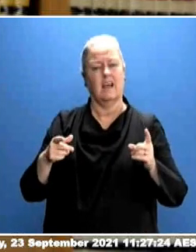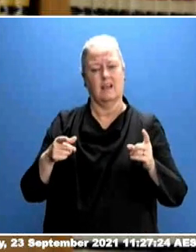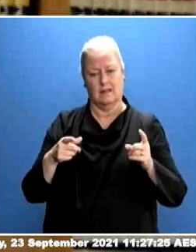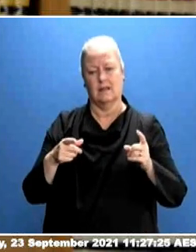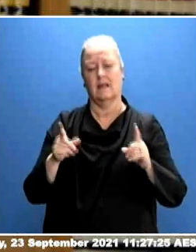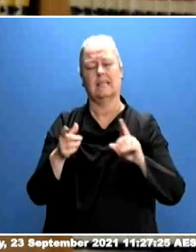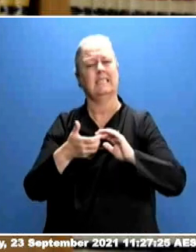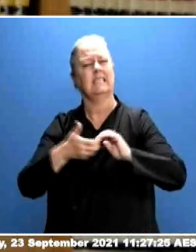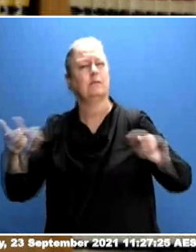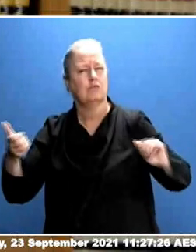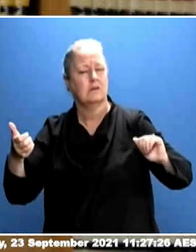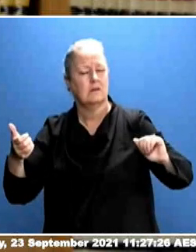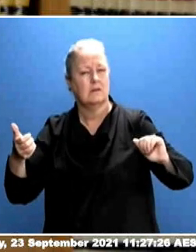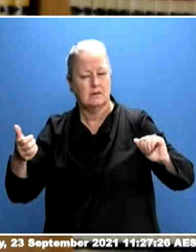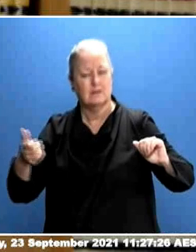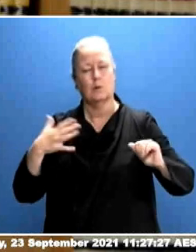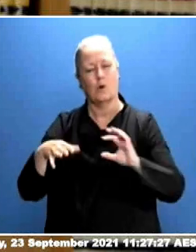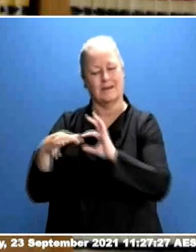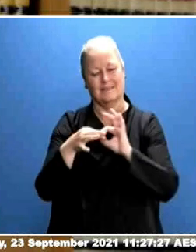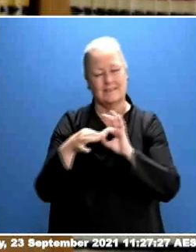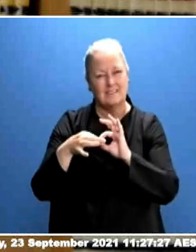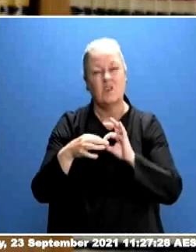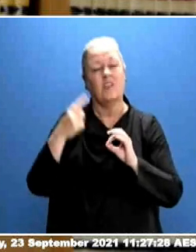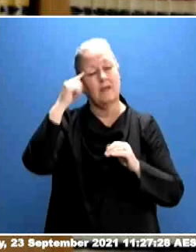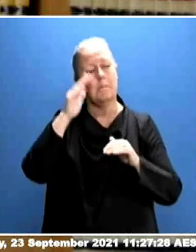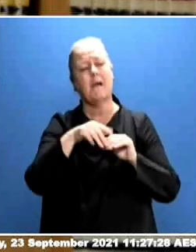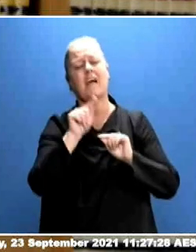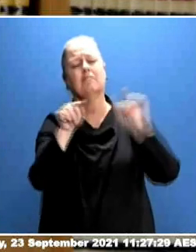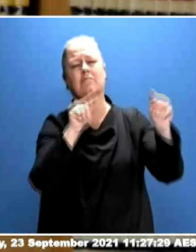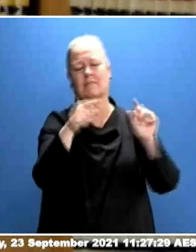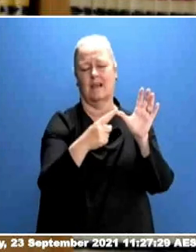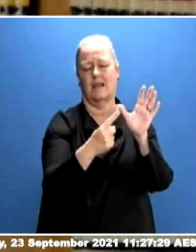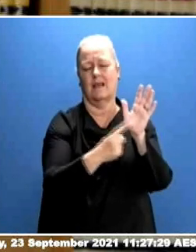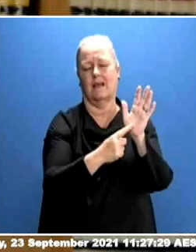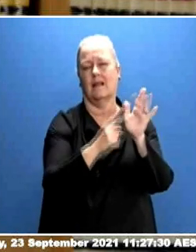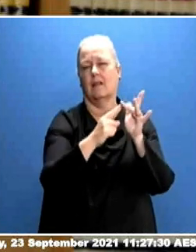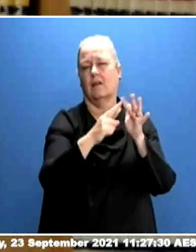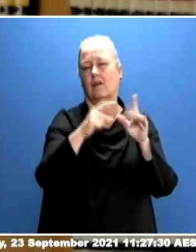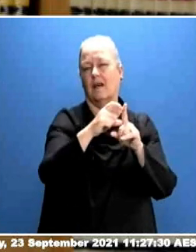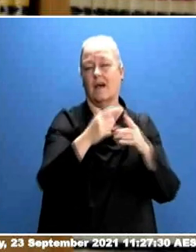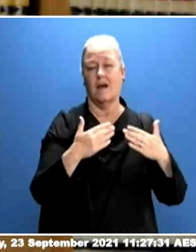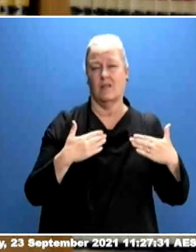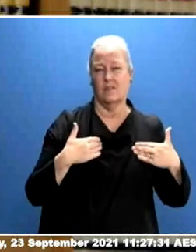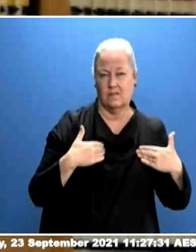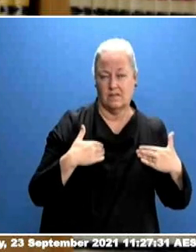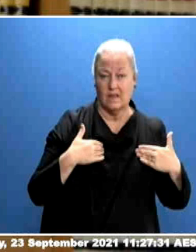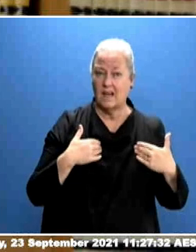as well as mental health and other health. Is there work being done, as far as you know,